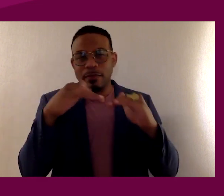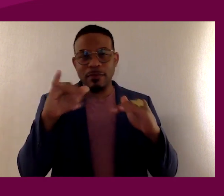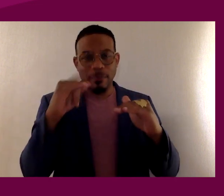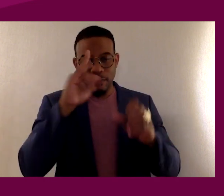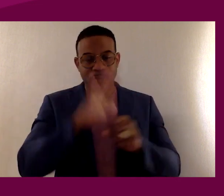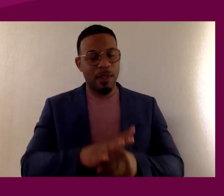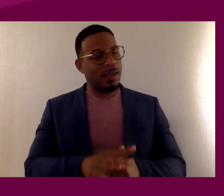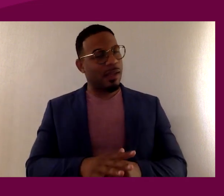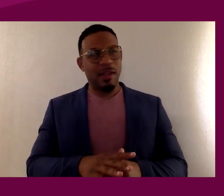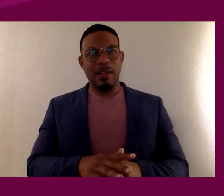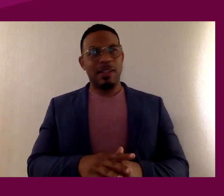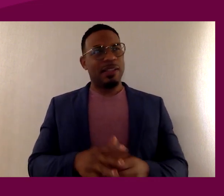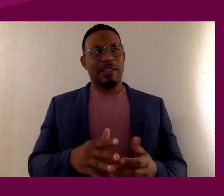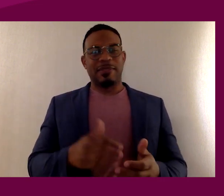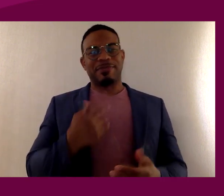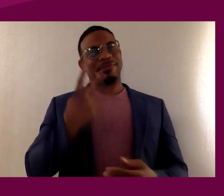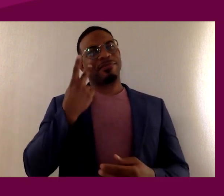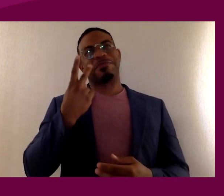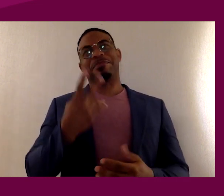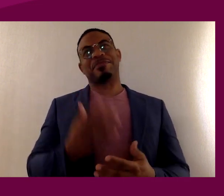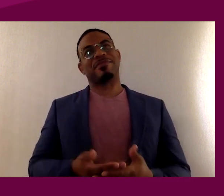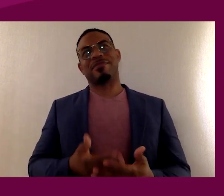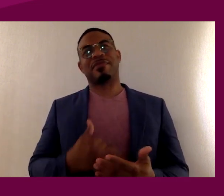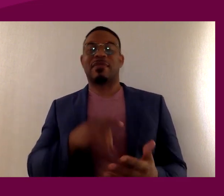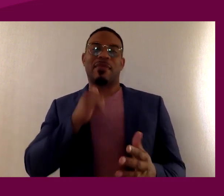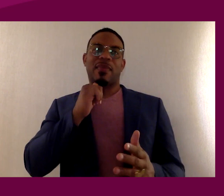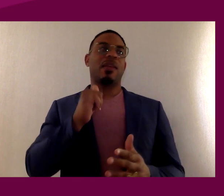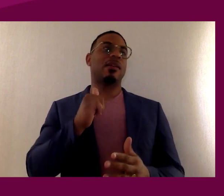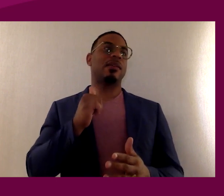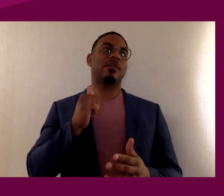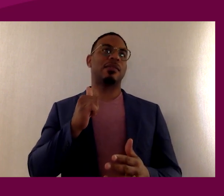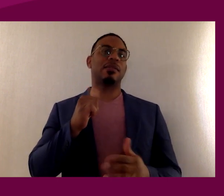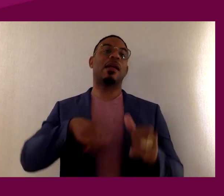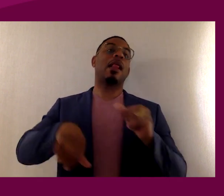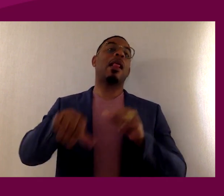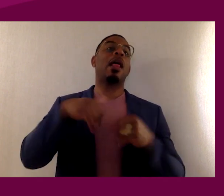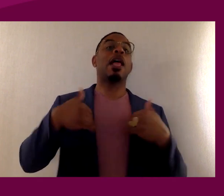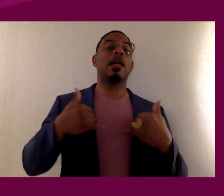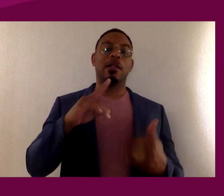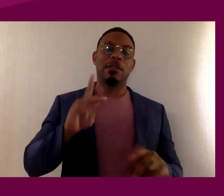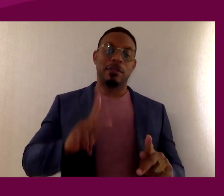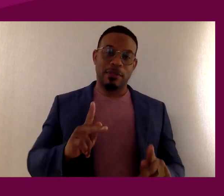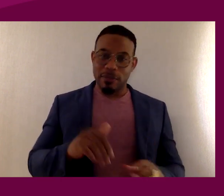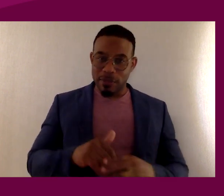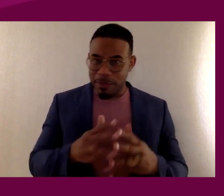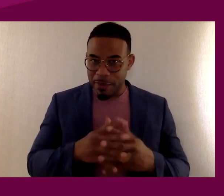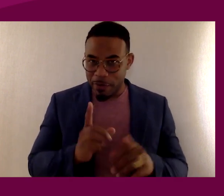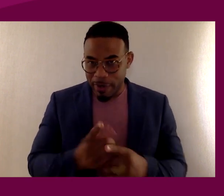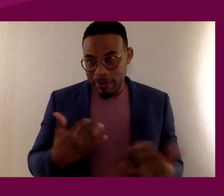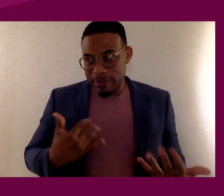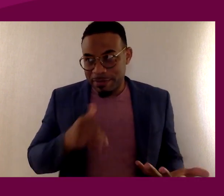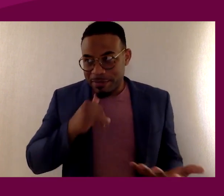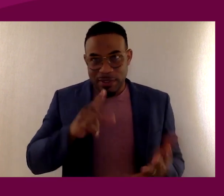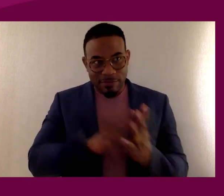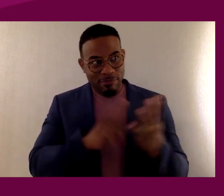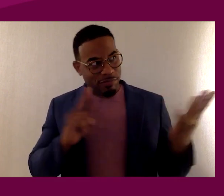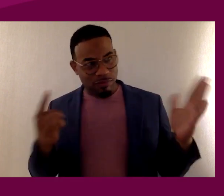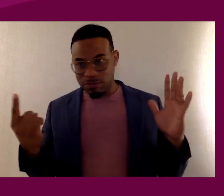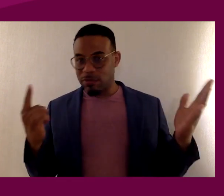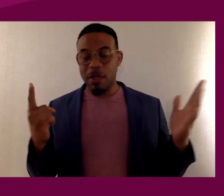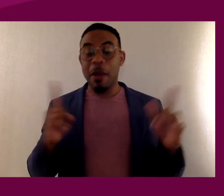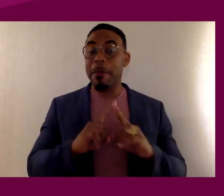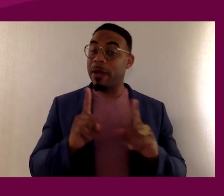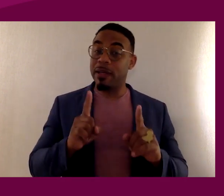it. And I see, and I'm not hanging around young disabled people in America right now,